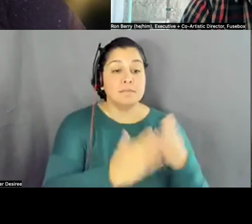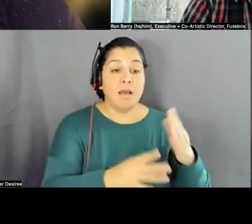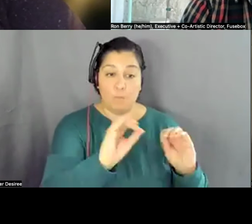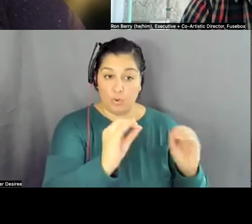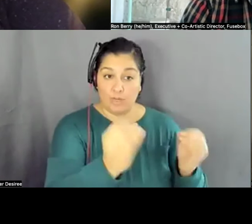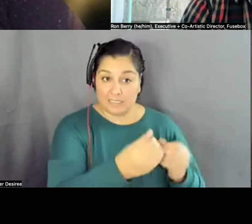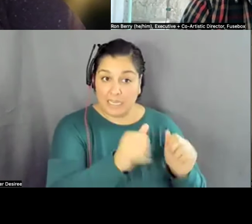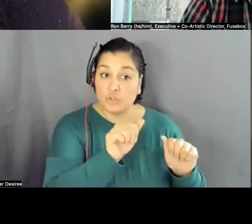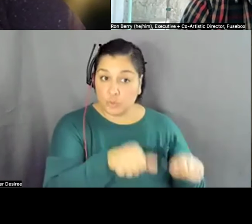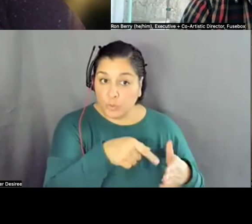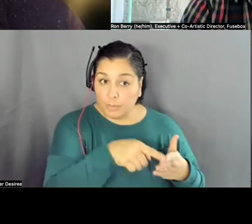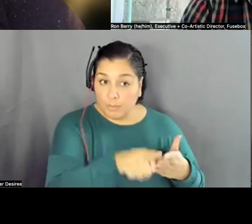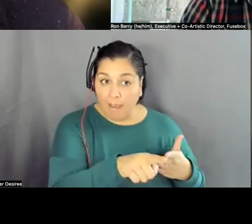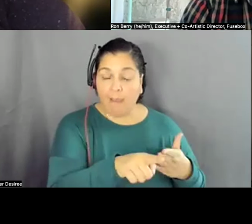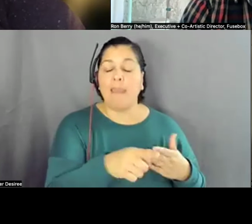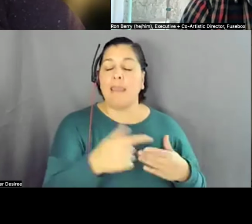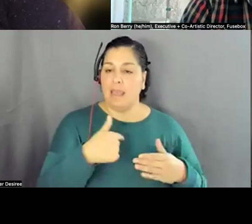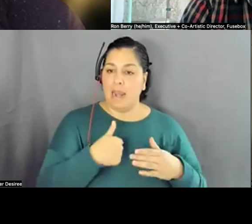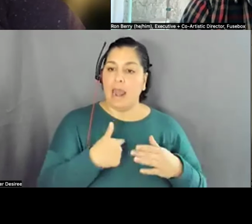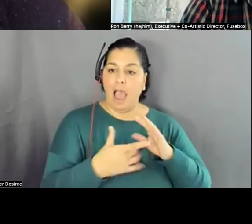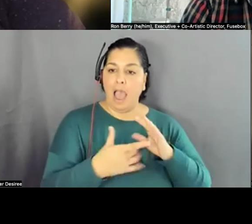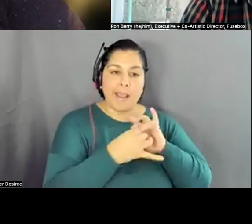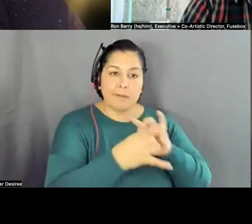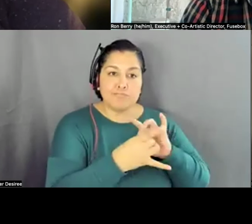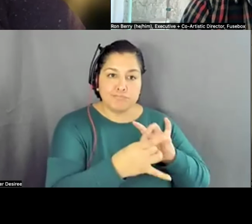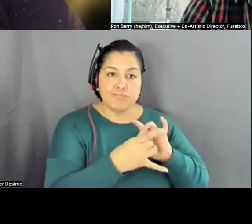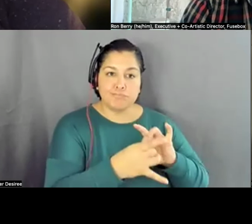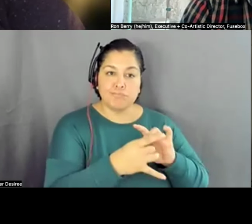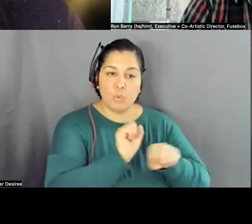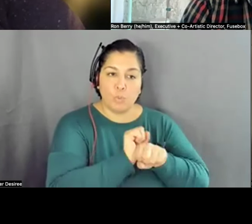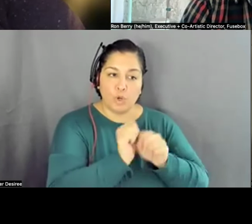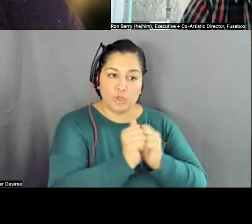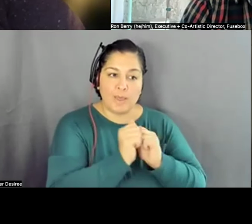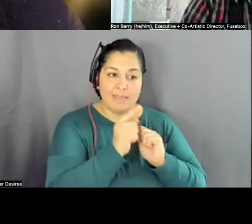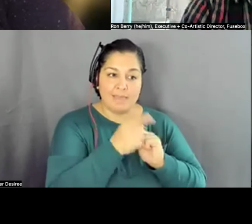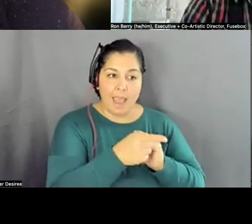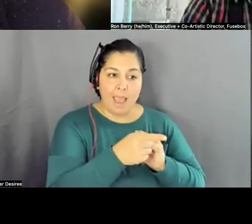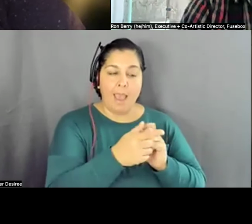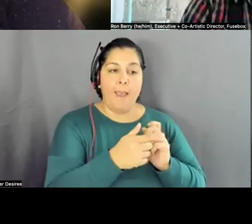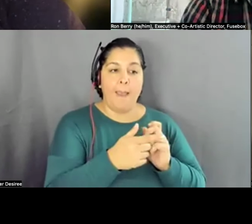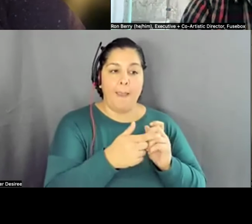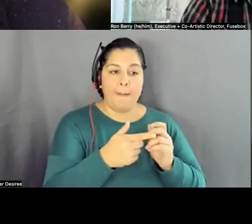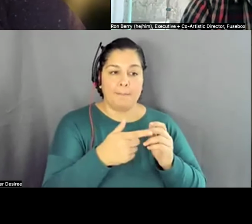you know, I, I collaborated alongside them to, to imagine what that would be on their building.